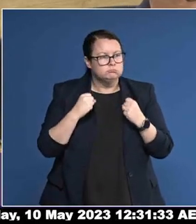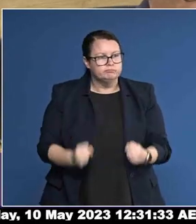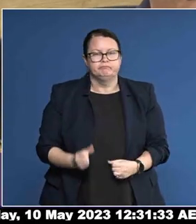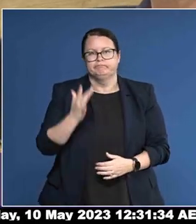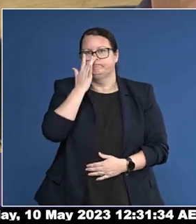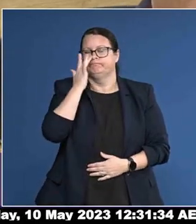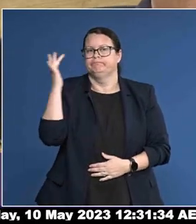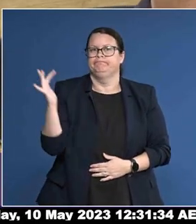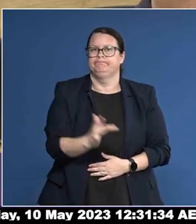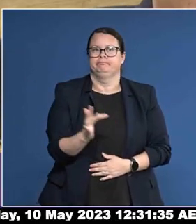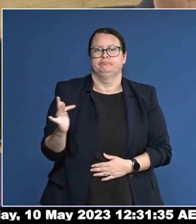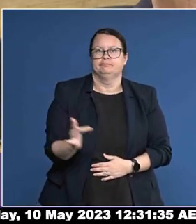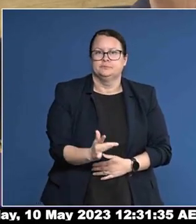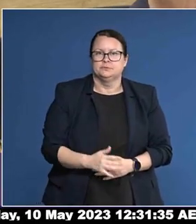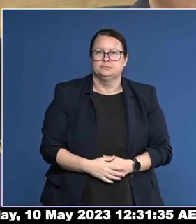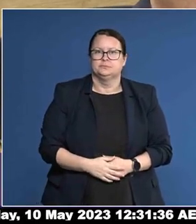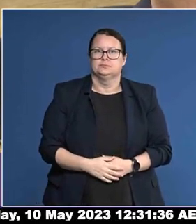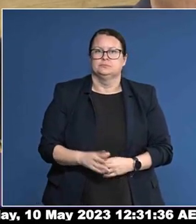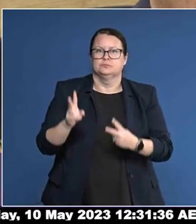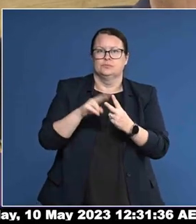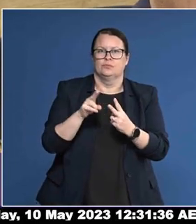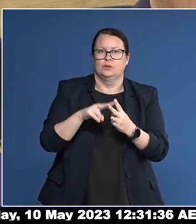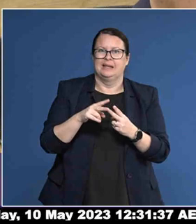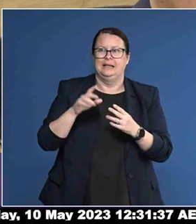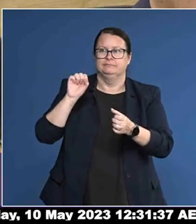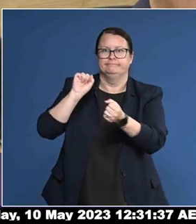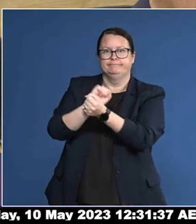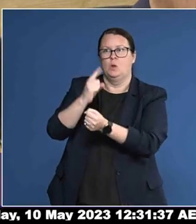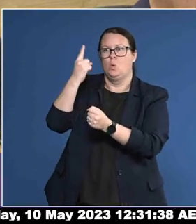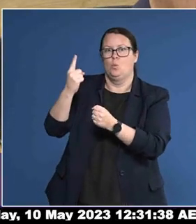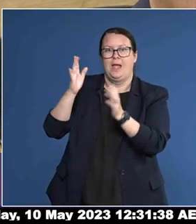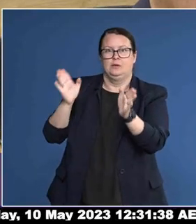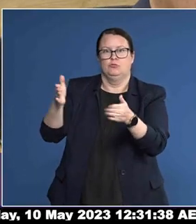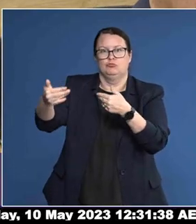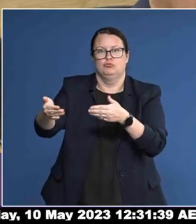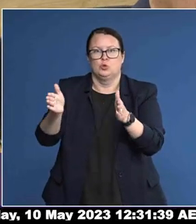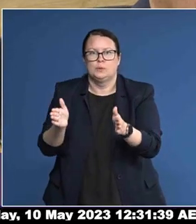The boys are often restricted to one room which has one lounge and very limited toys.